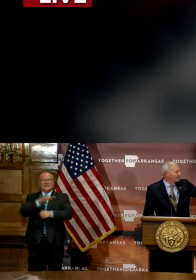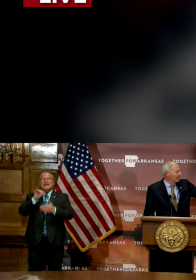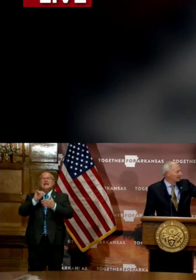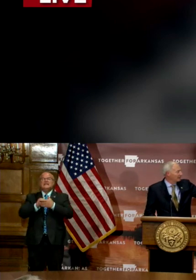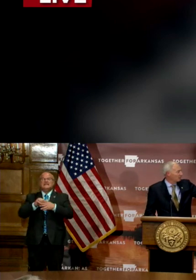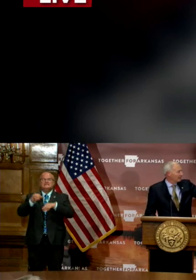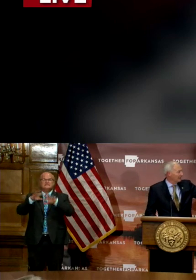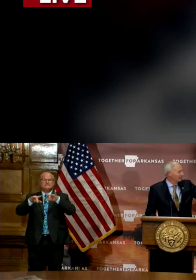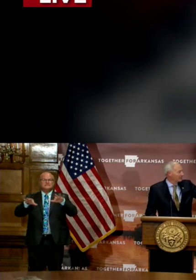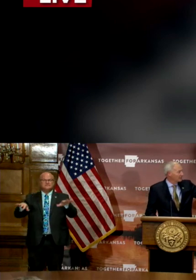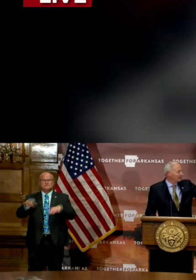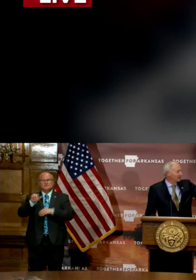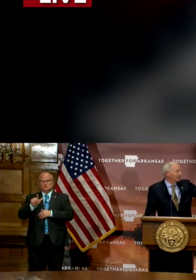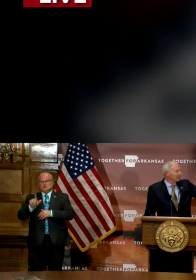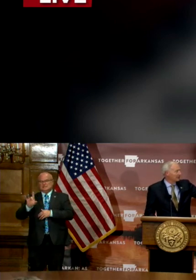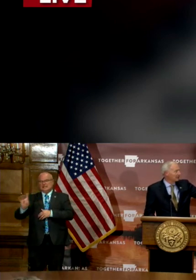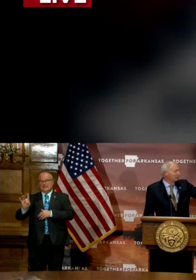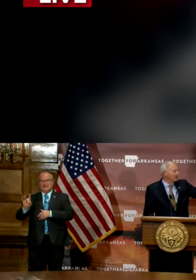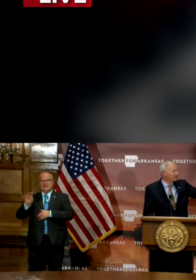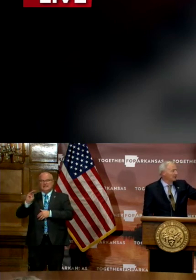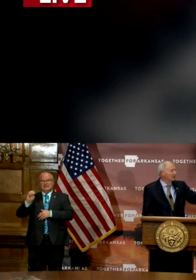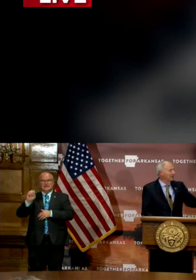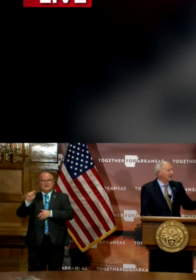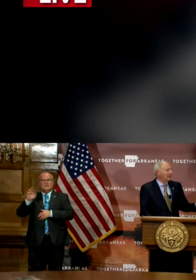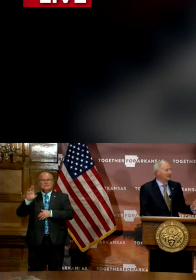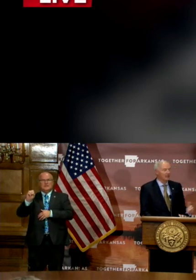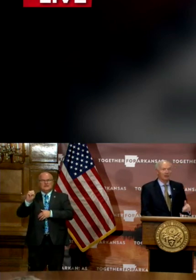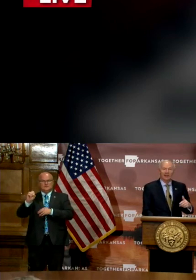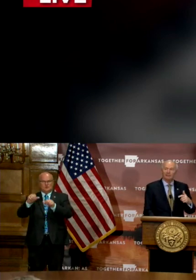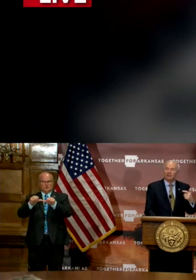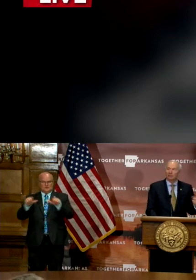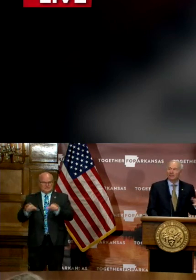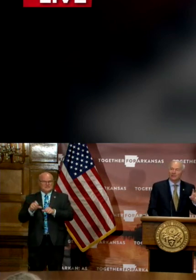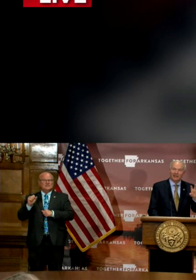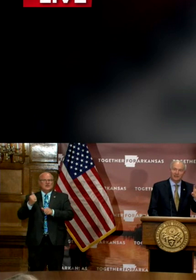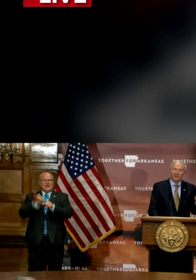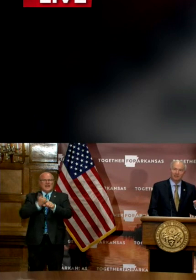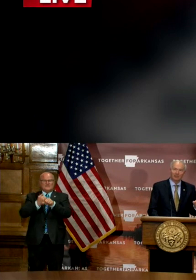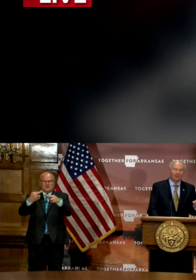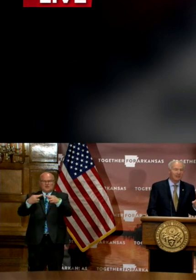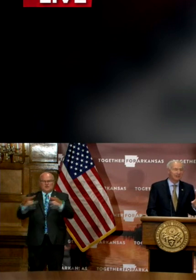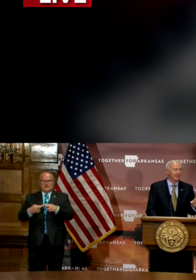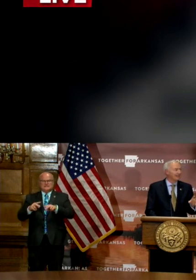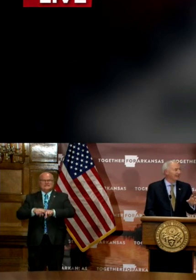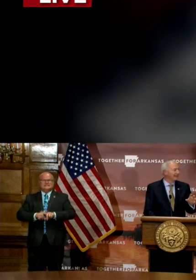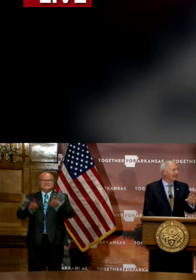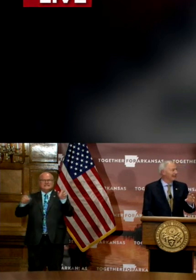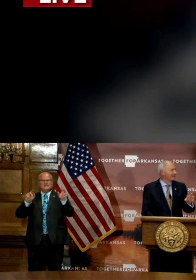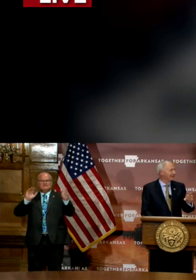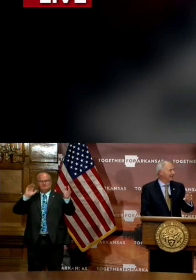THE NORTHEAST IS AT 62% THEN OCCUPANCY BY COVID PATIENTS AND THAT VARIES DOWN TO 28% IN THE